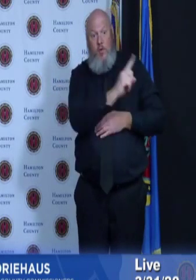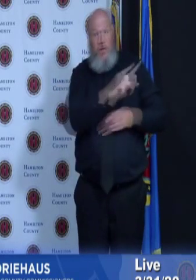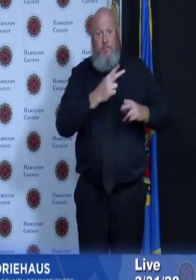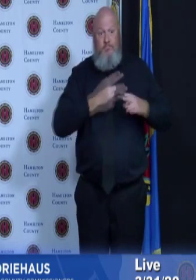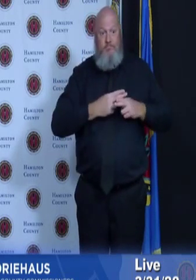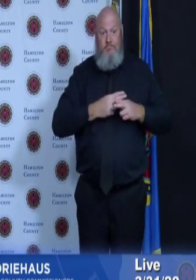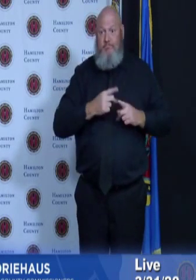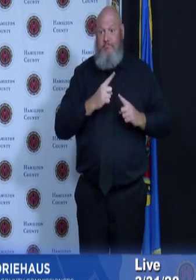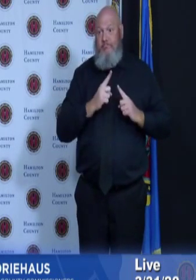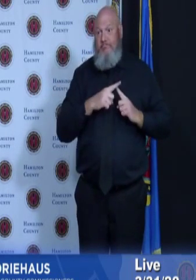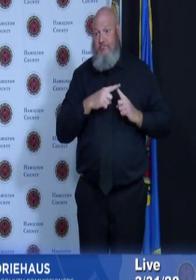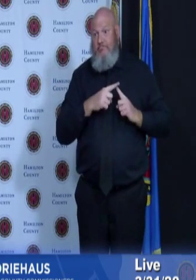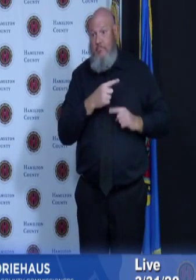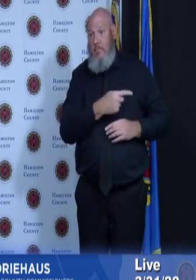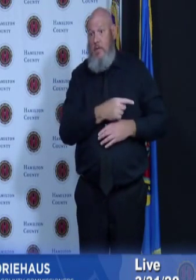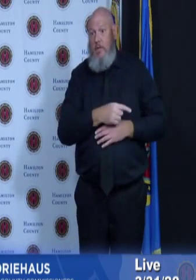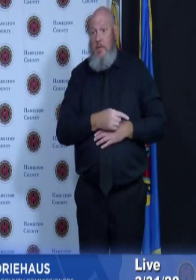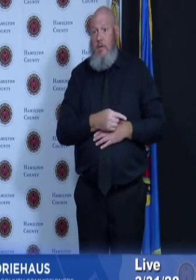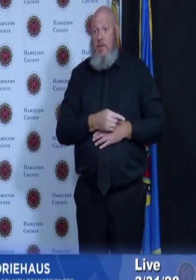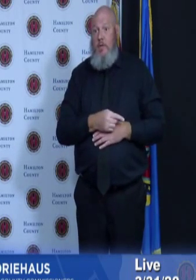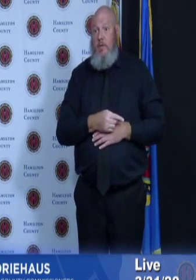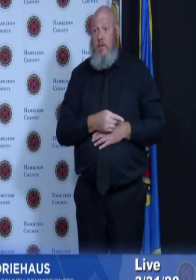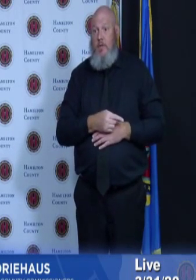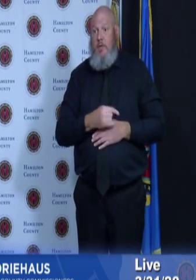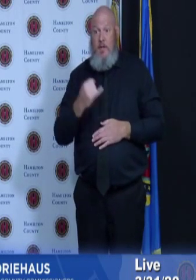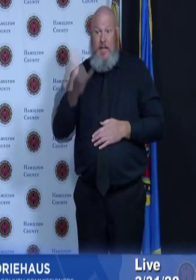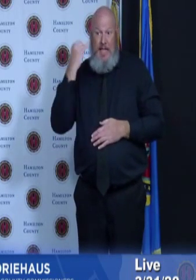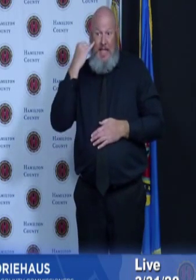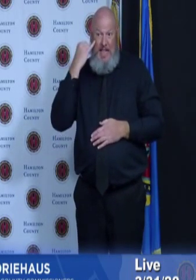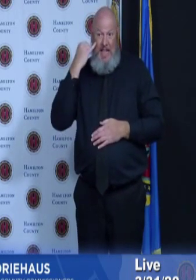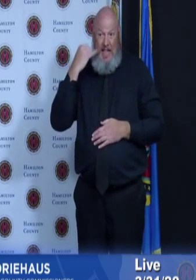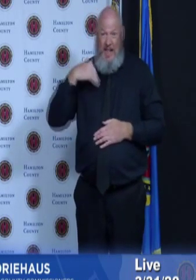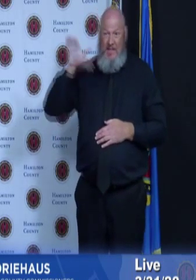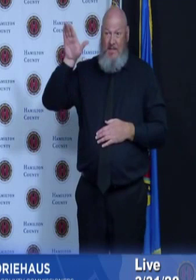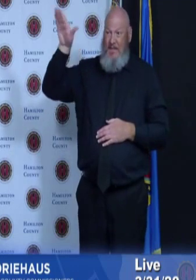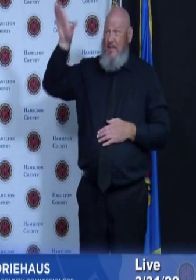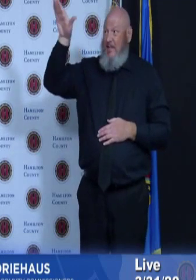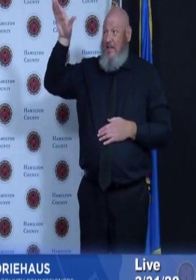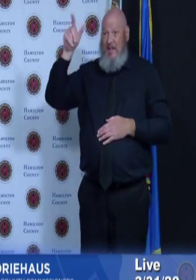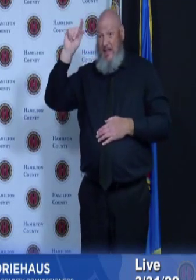dollars that would be very helpful but right now my understanding is they are